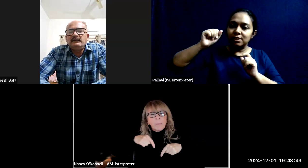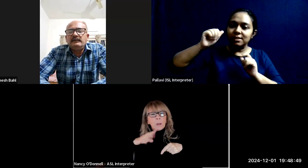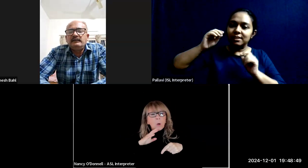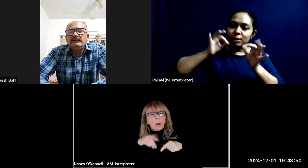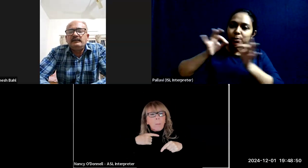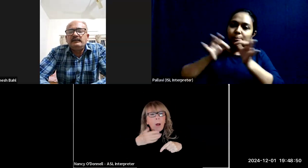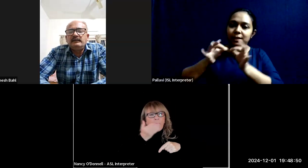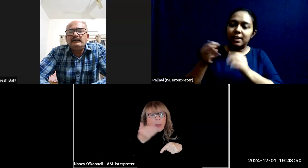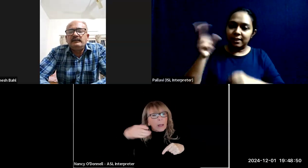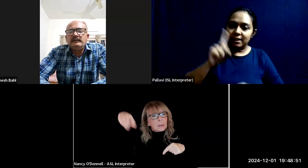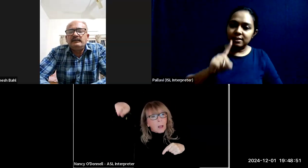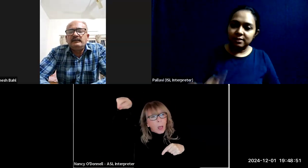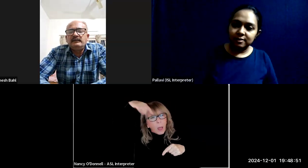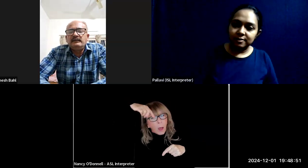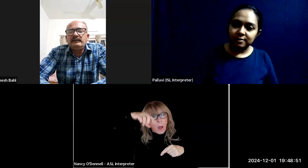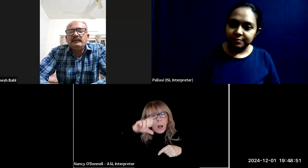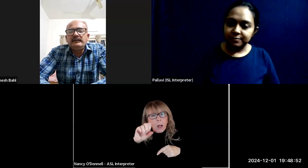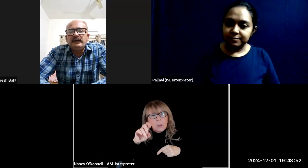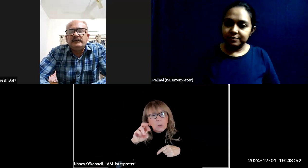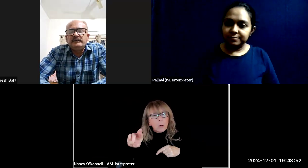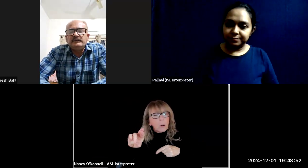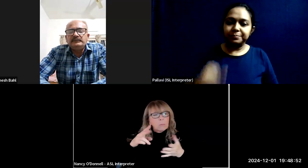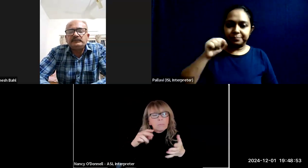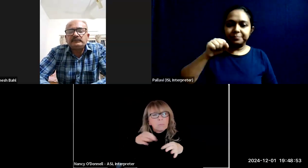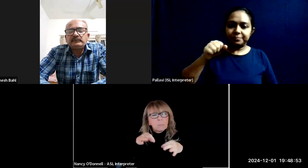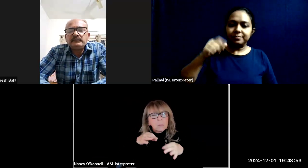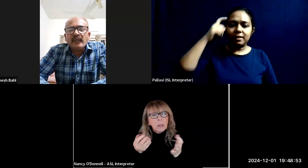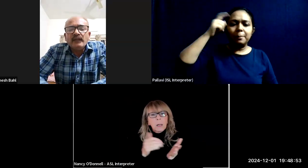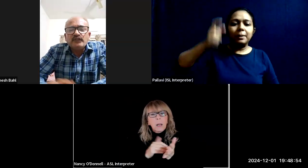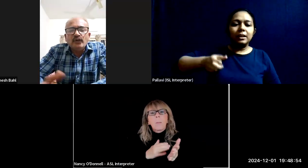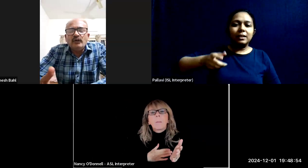Can you explain that again? [Dinesh speaking] Yeah. So